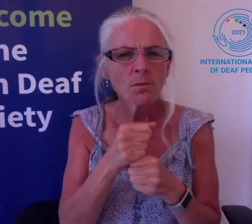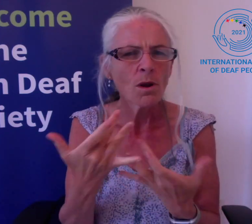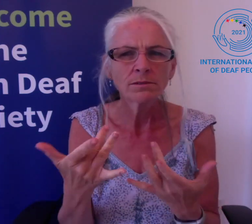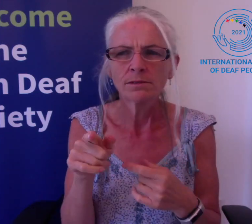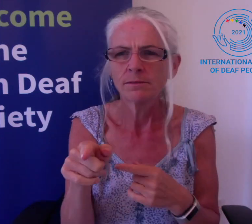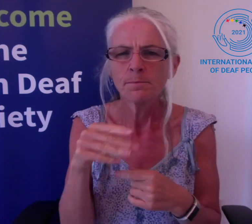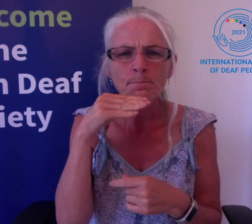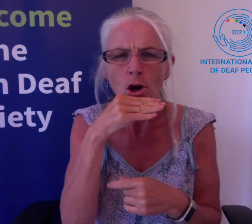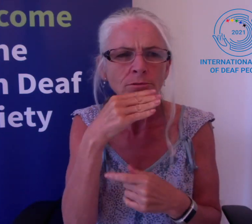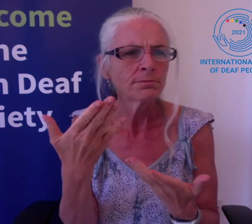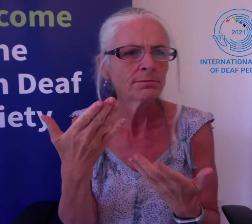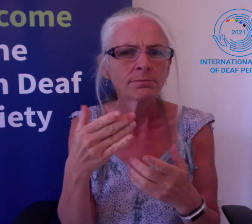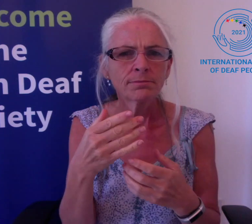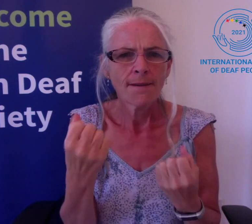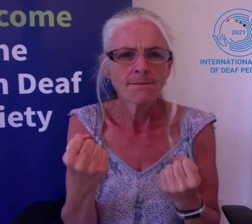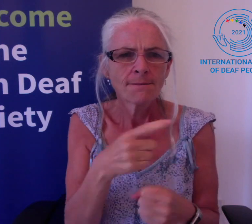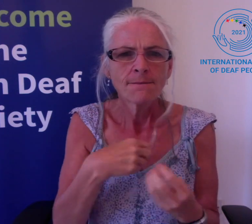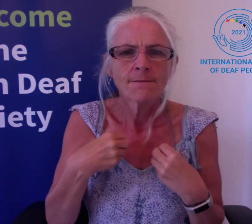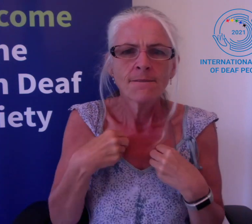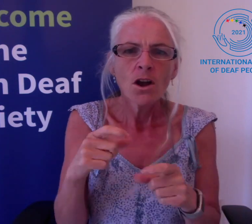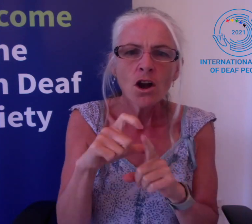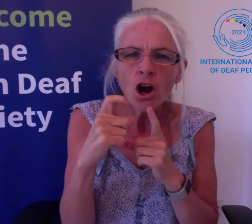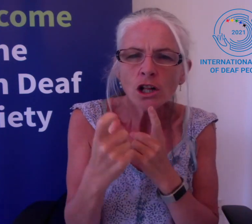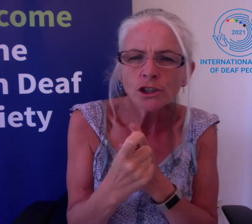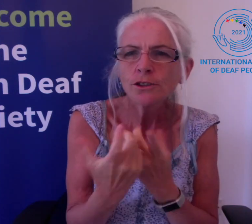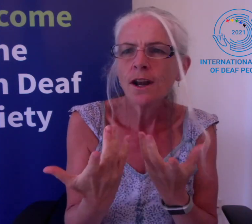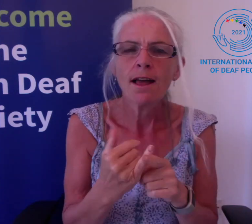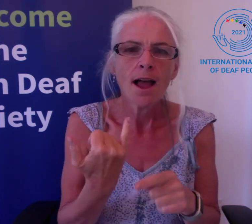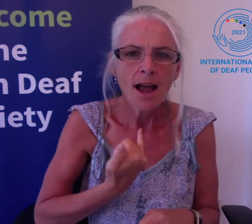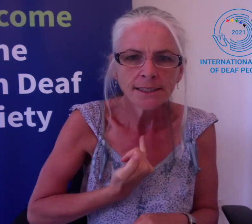Within this theme is an important idea - we Deaf people have a definite